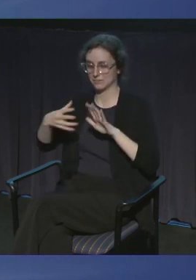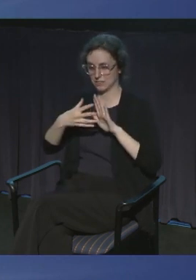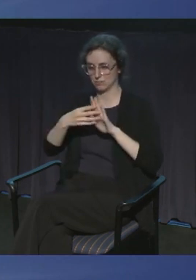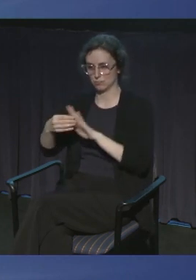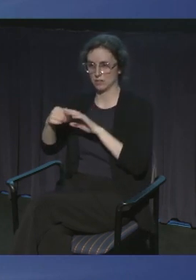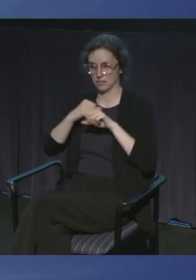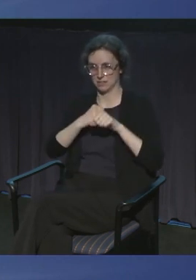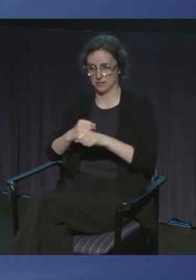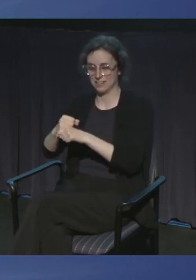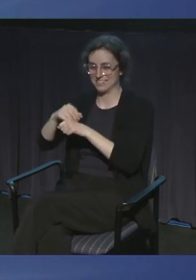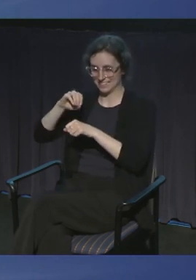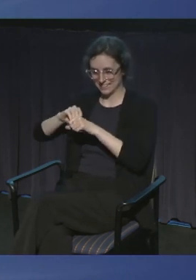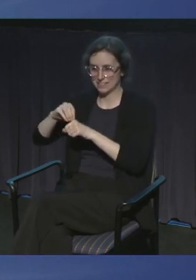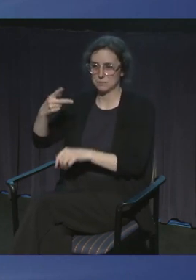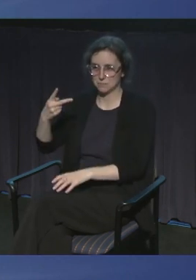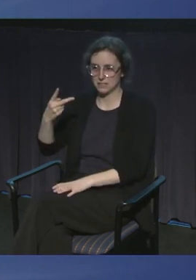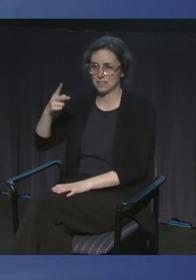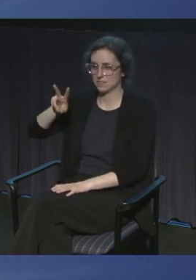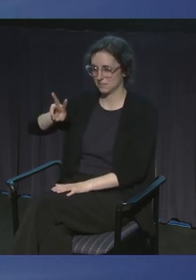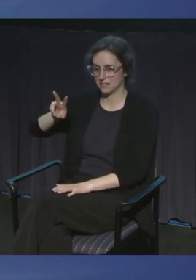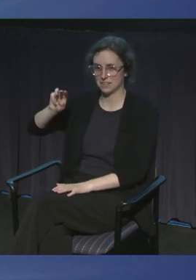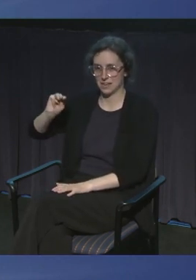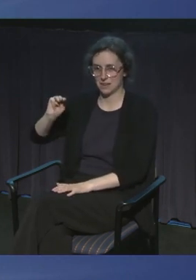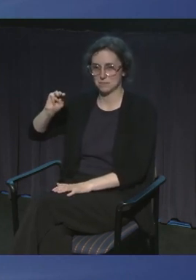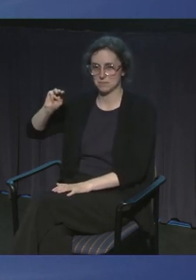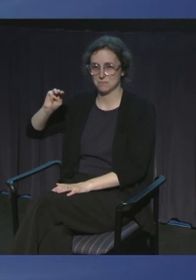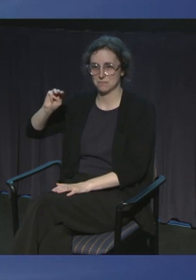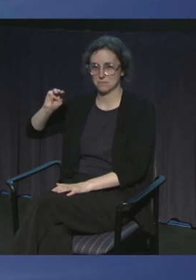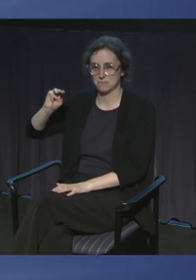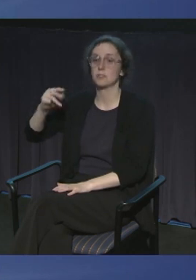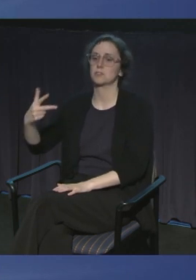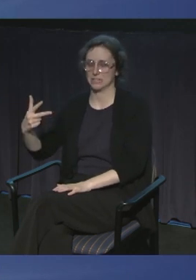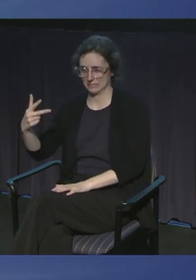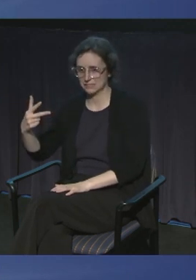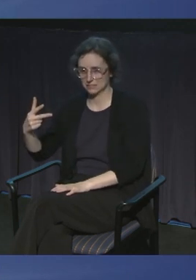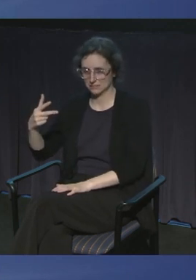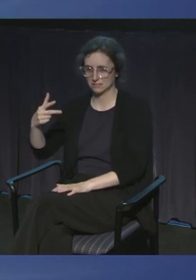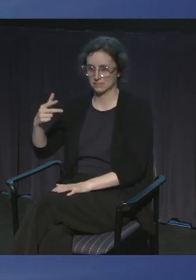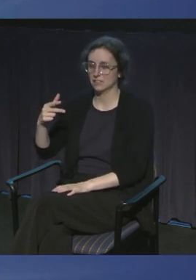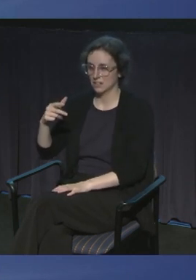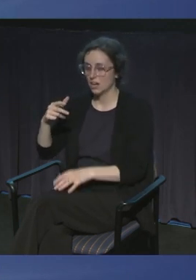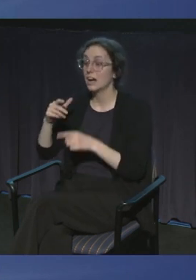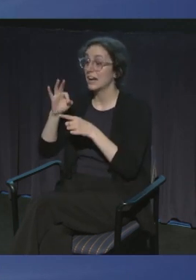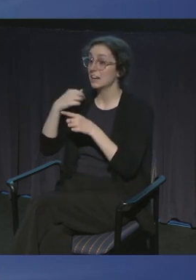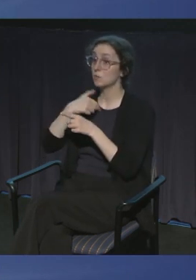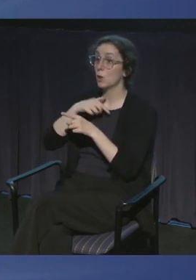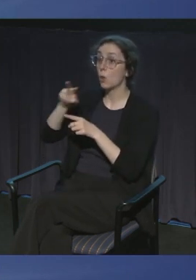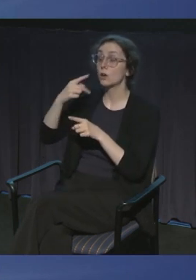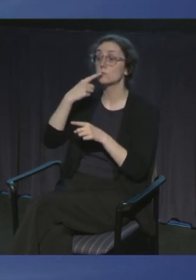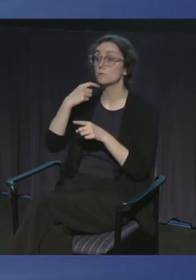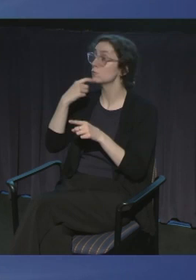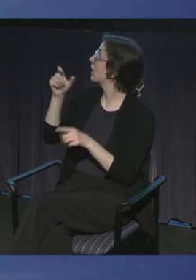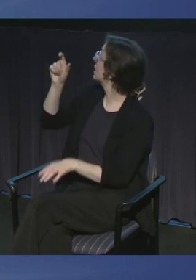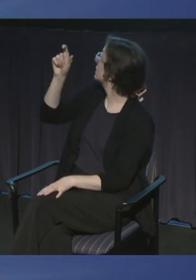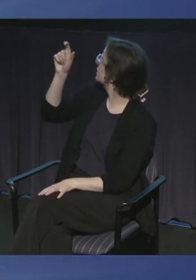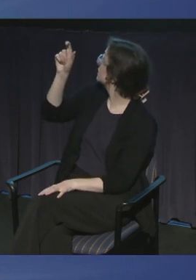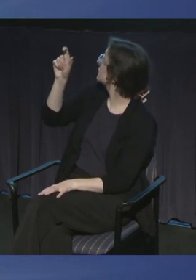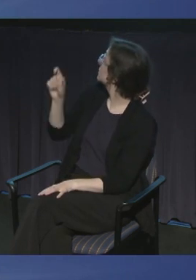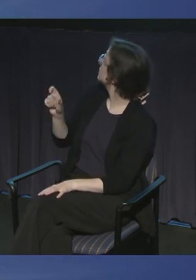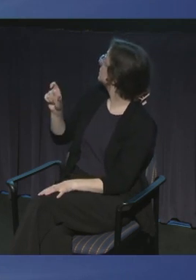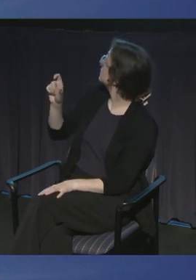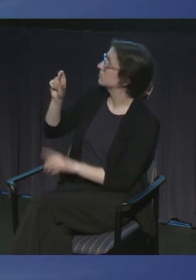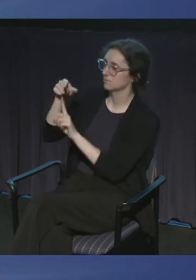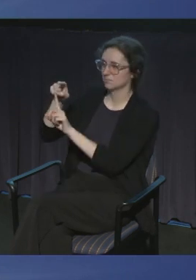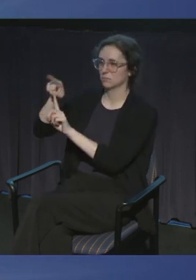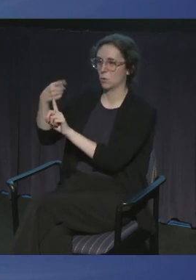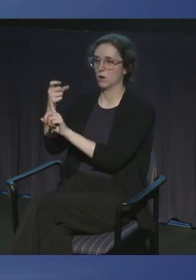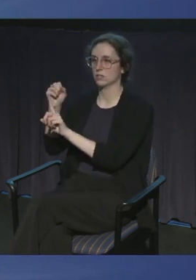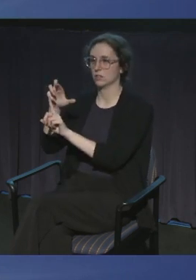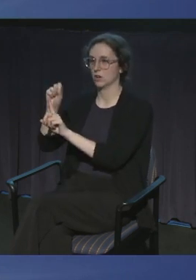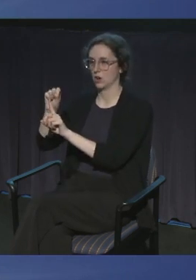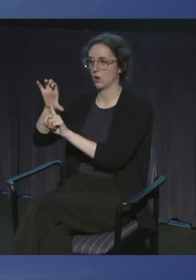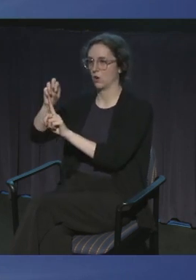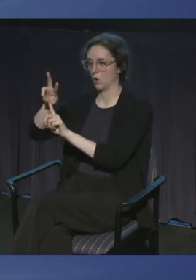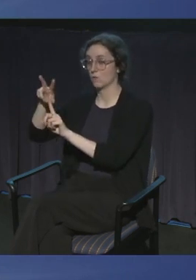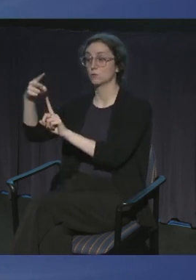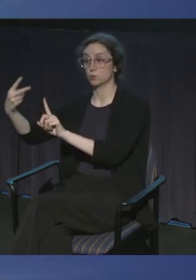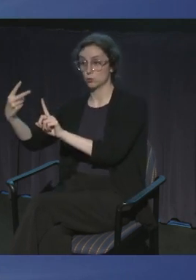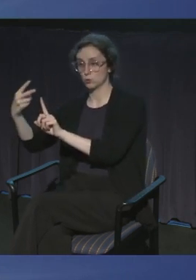NOT ACTIVELY REPLICATE ON THESE